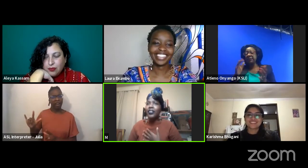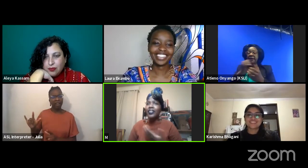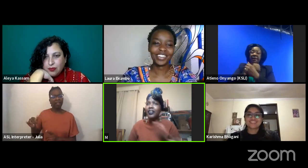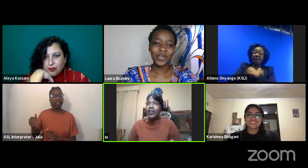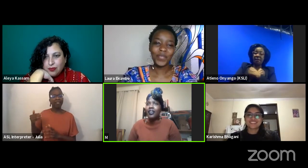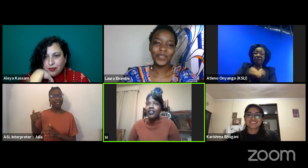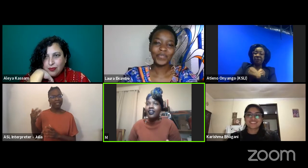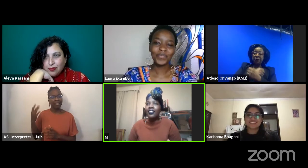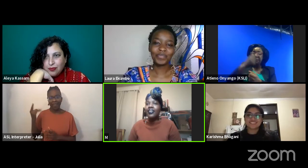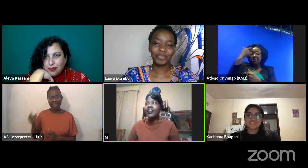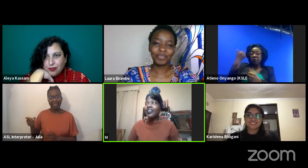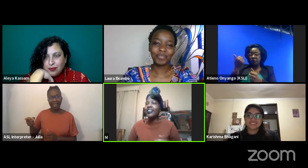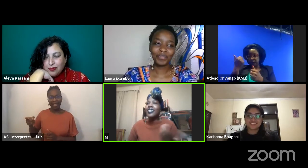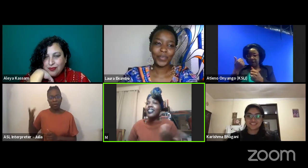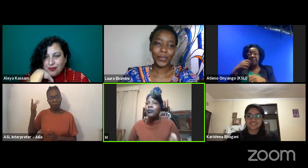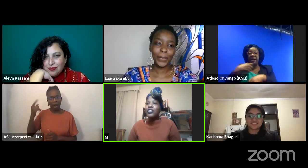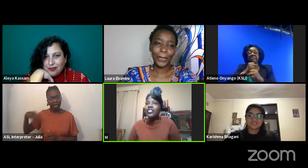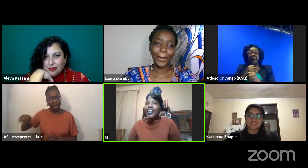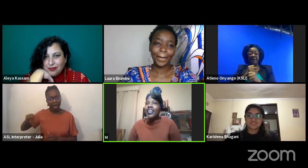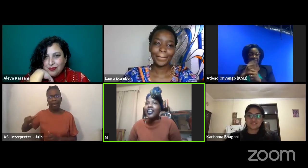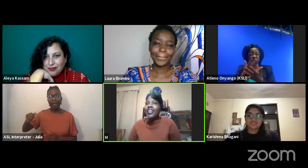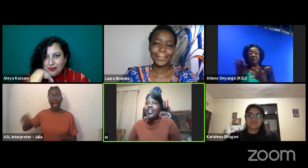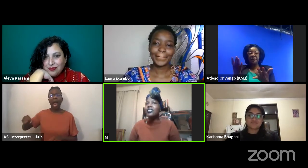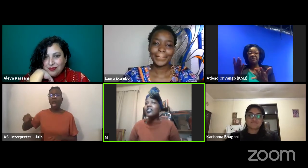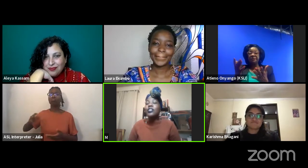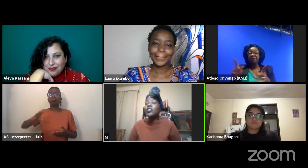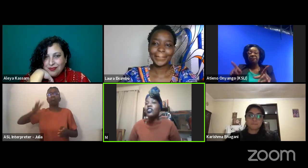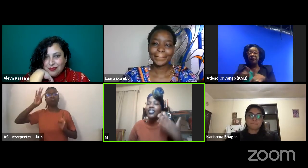and then they make a thing it's like, "Yeah, we're just hanging out "and here's three songs."